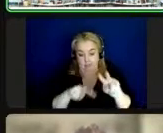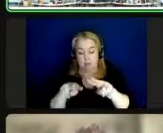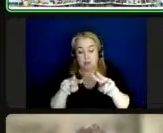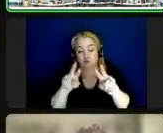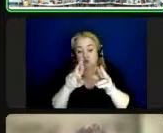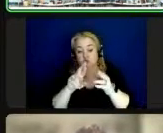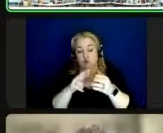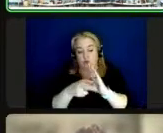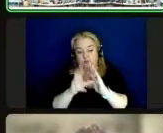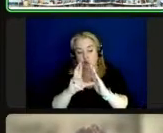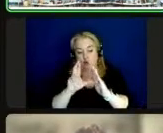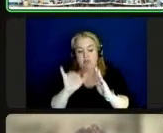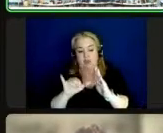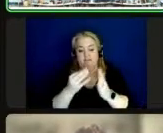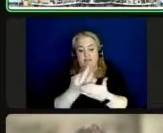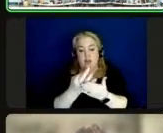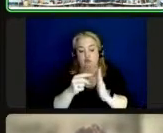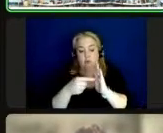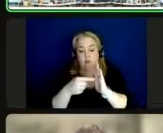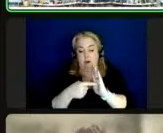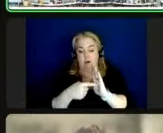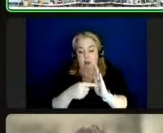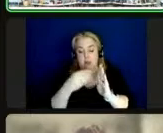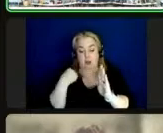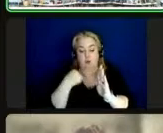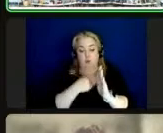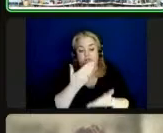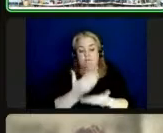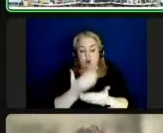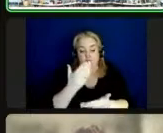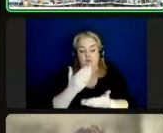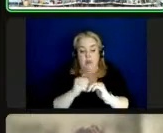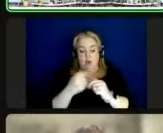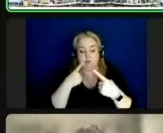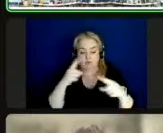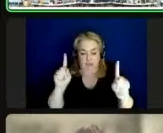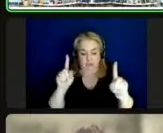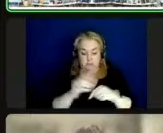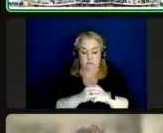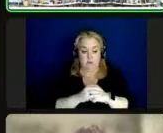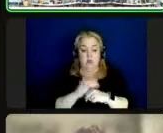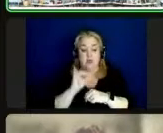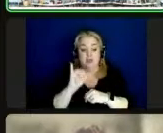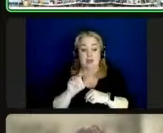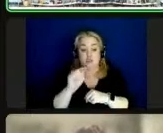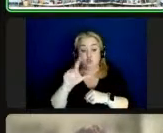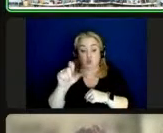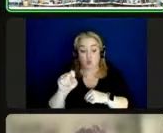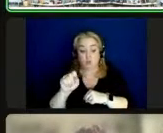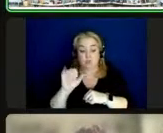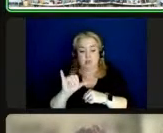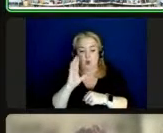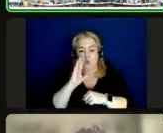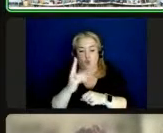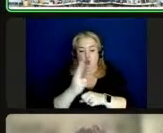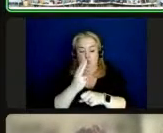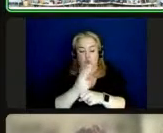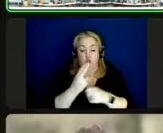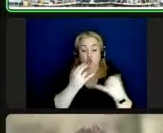VALIDATION, SOME VALIDATION OF THE PROCESS IN WHICH WE EXAMINE